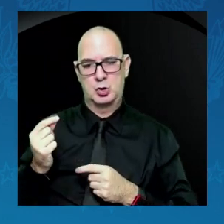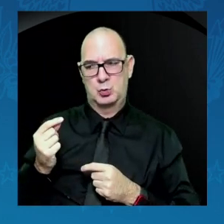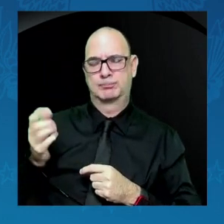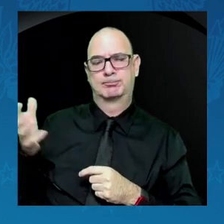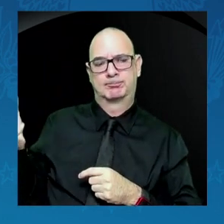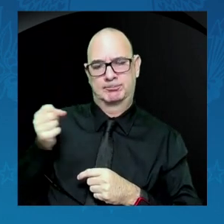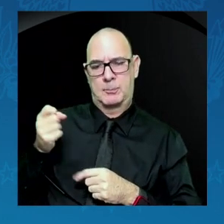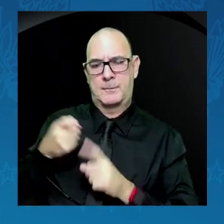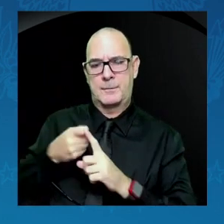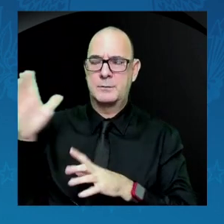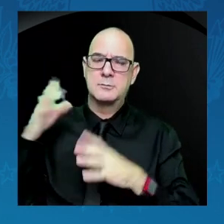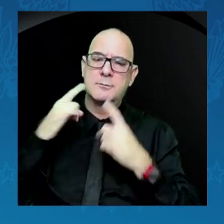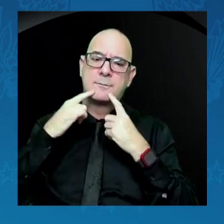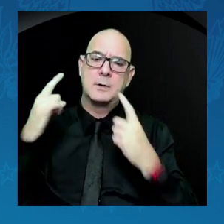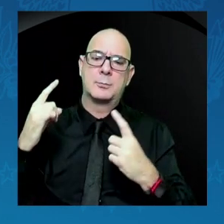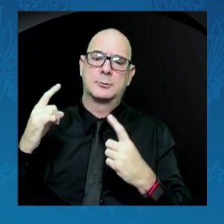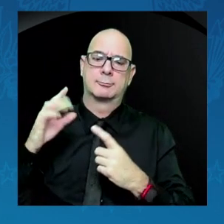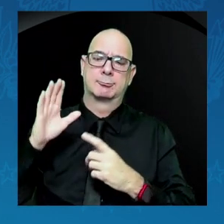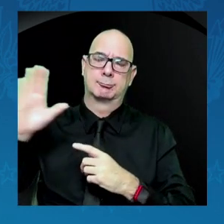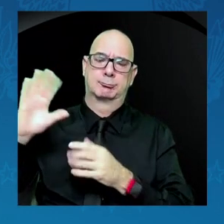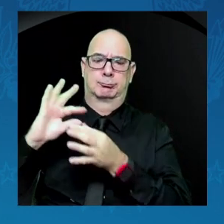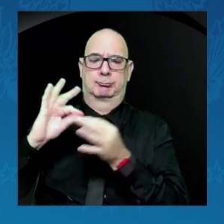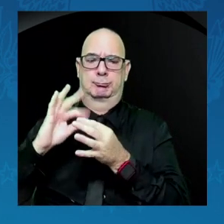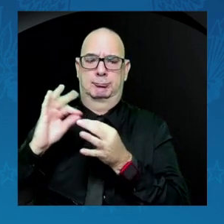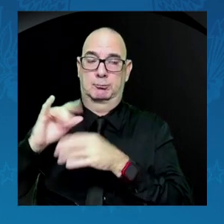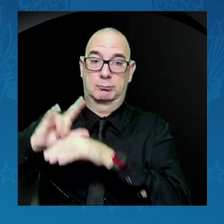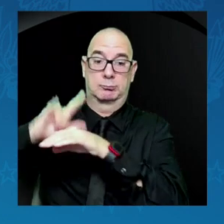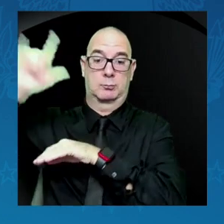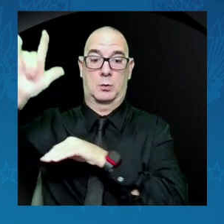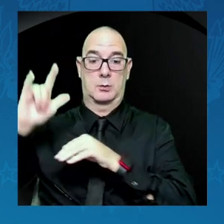Gene Krantz, when it comes to climate change,